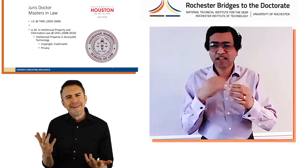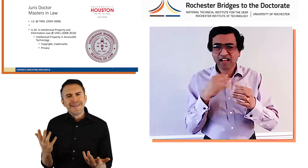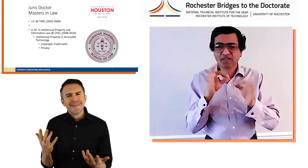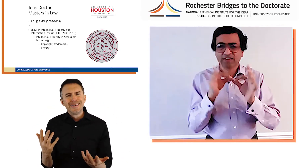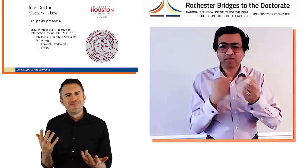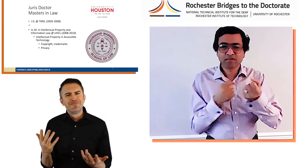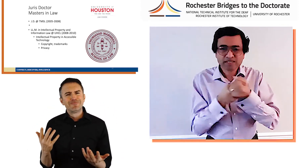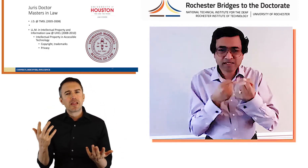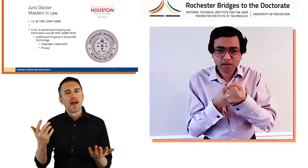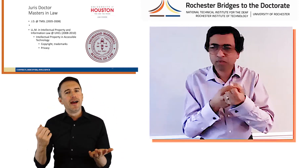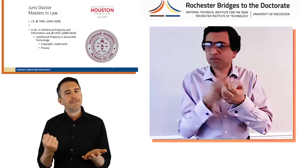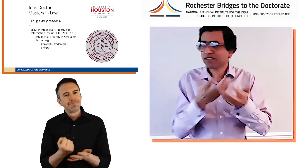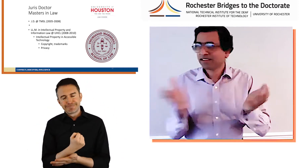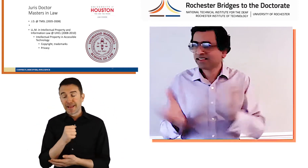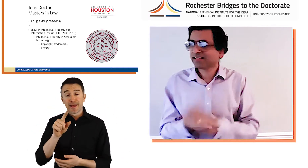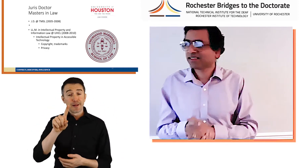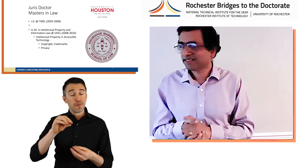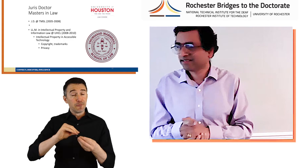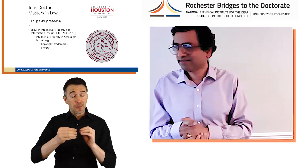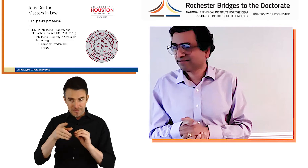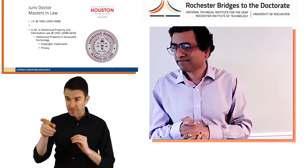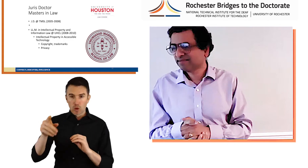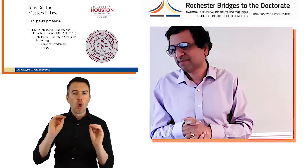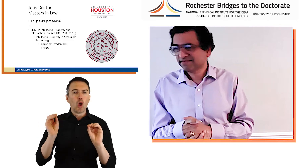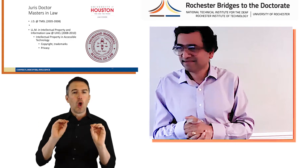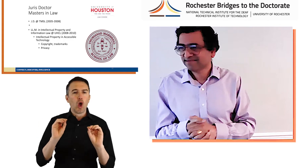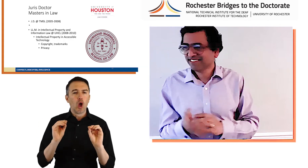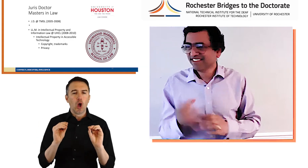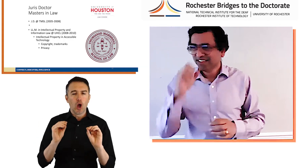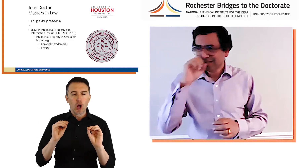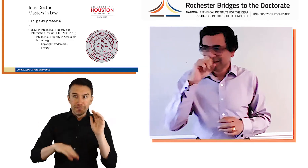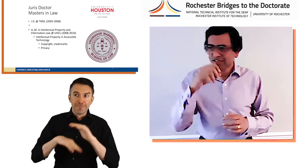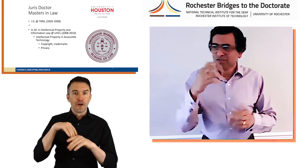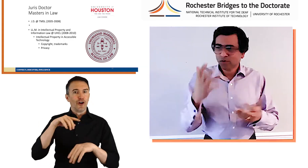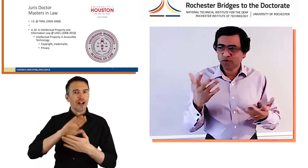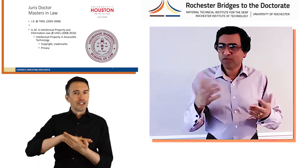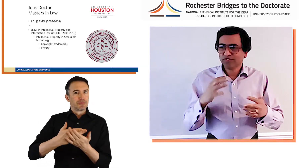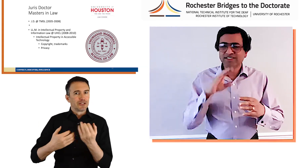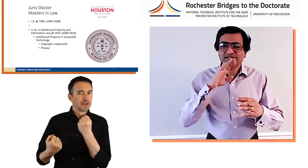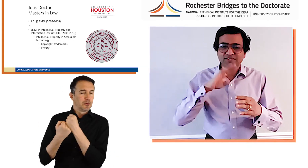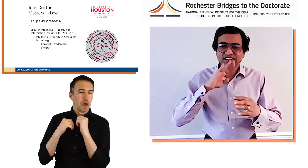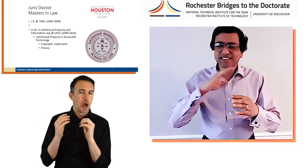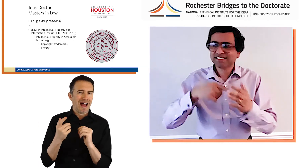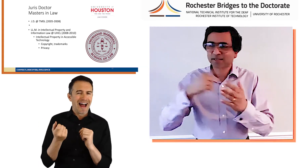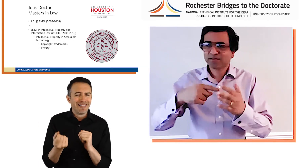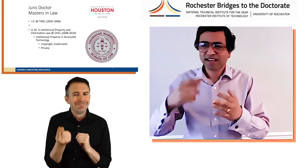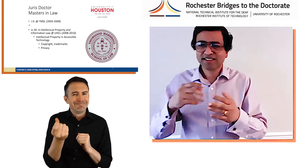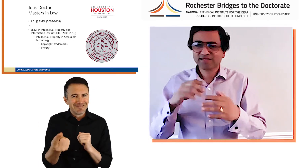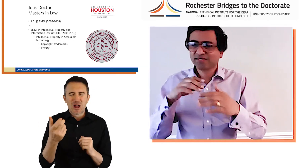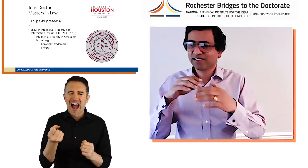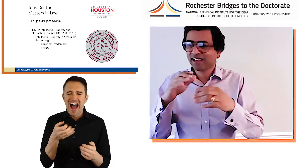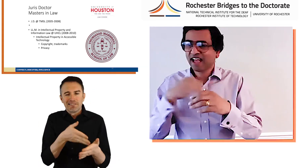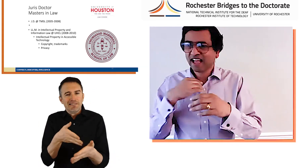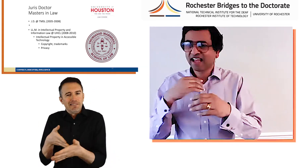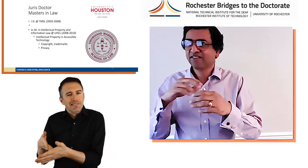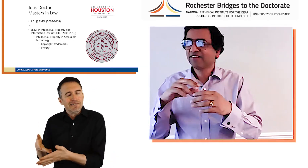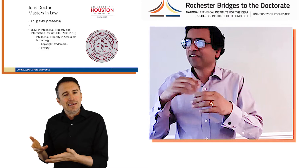So, I did also have some interpreter support, but not always, so that was sometimes frustrating